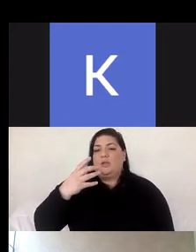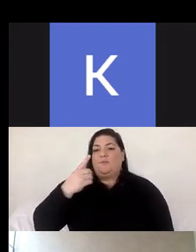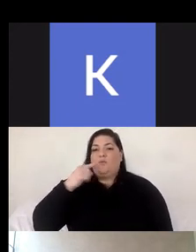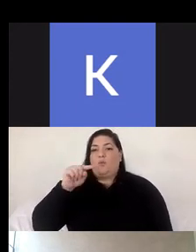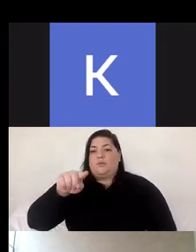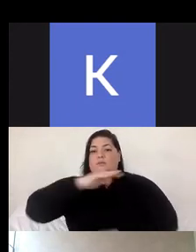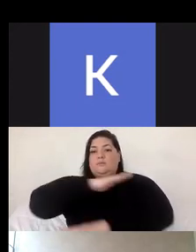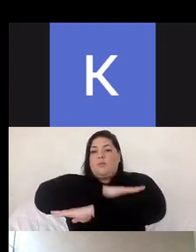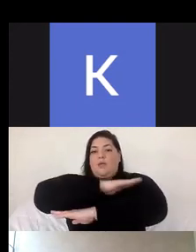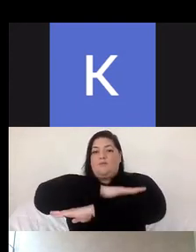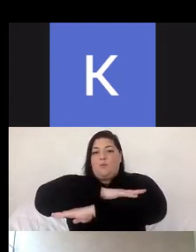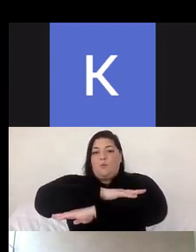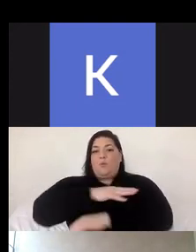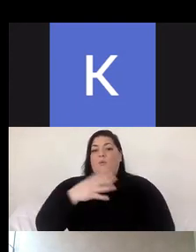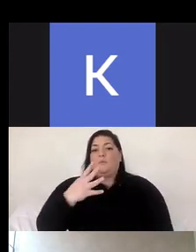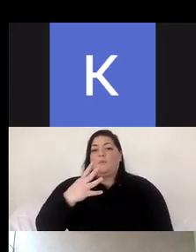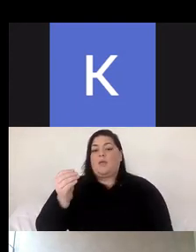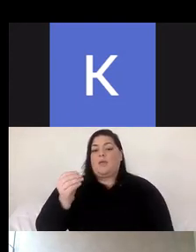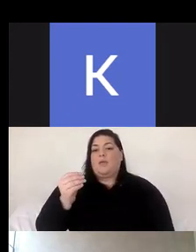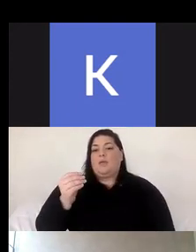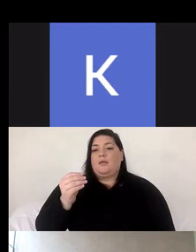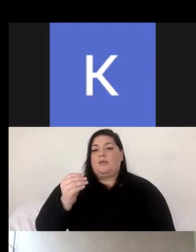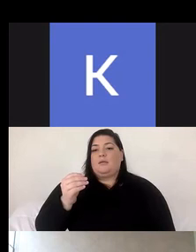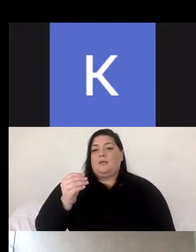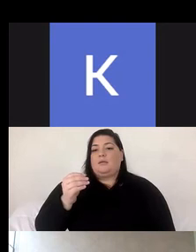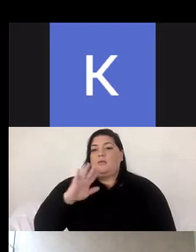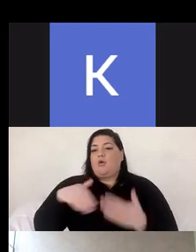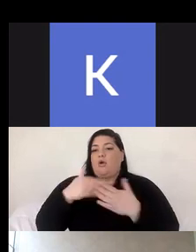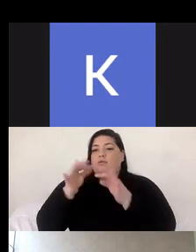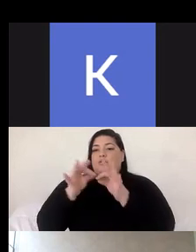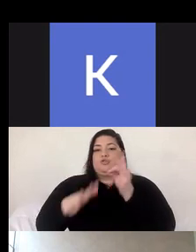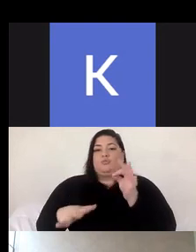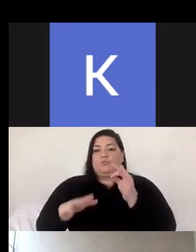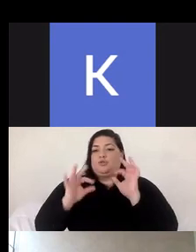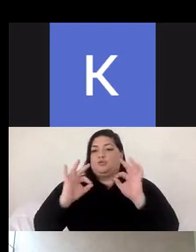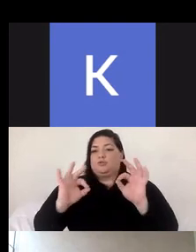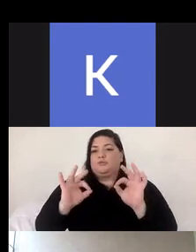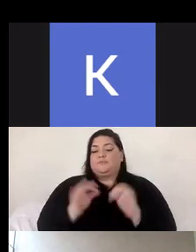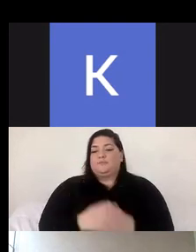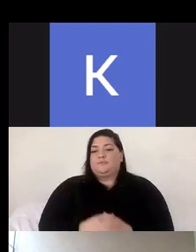I'd also like to shout out the interpreters and translators